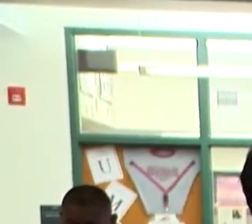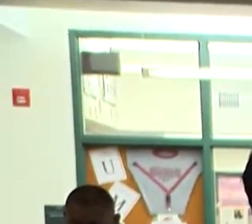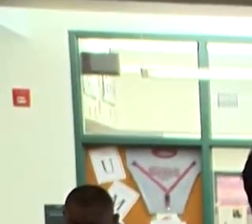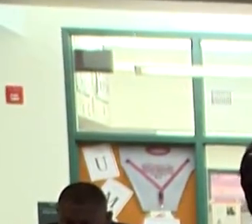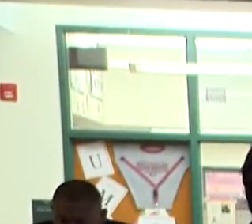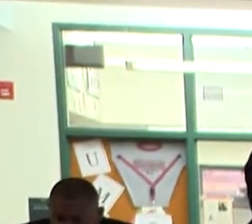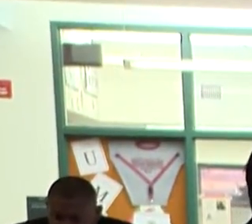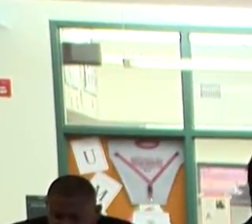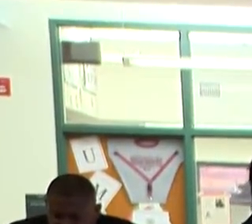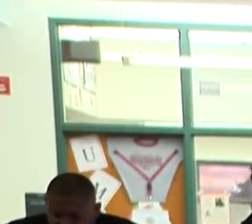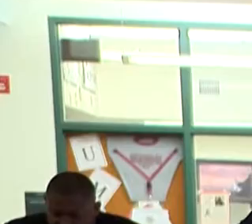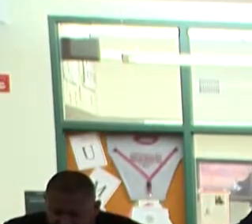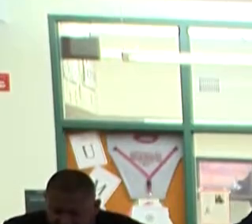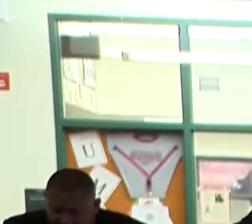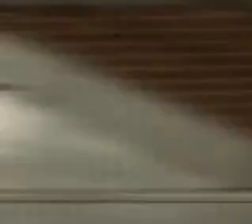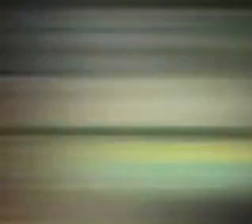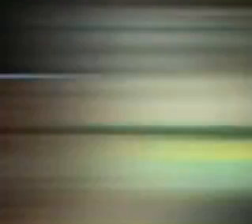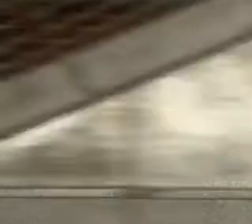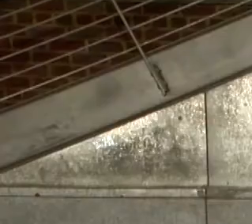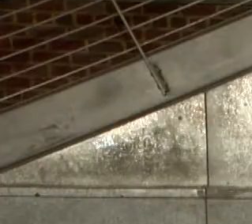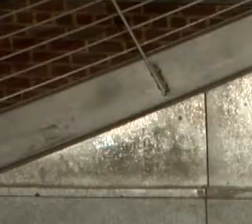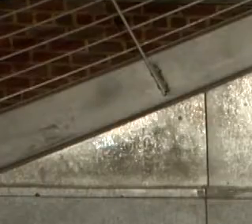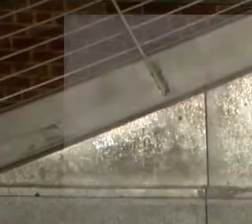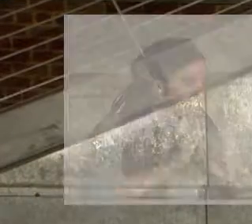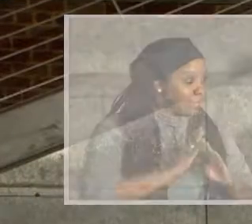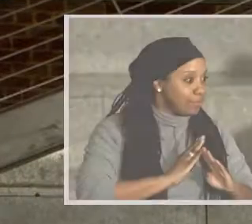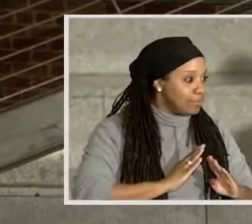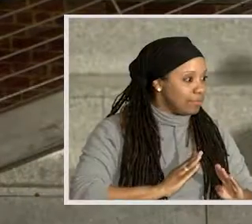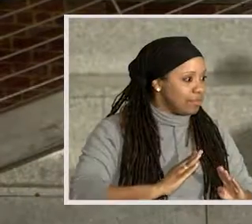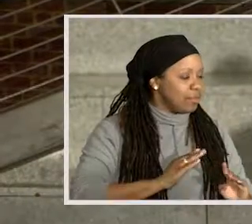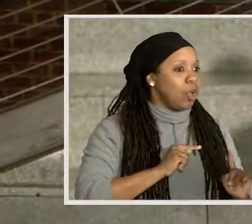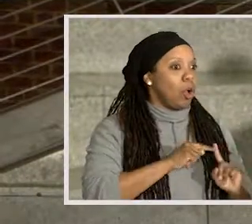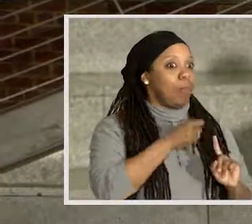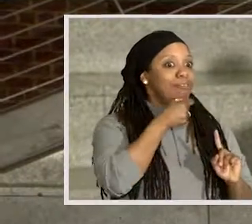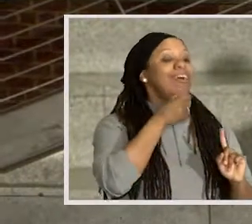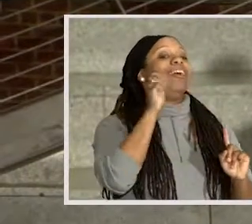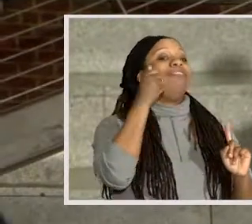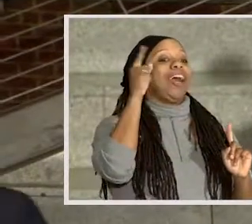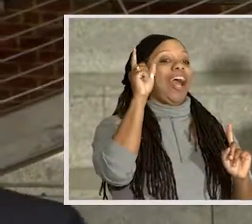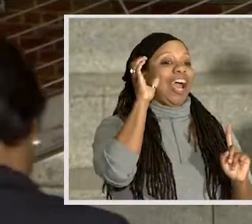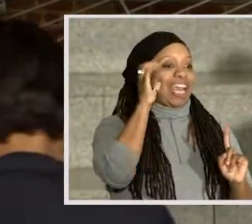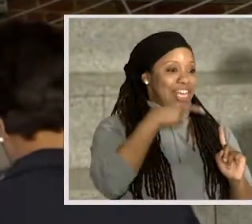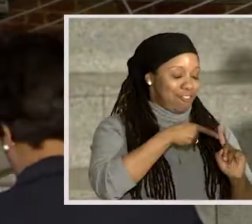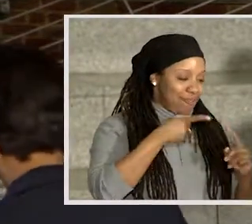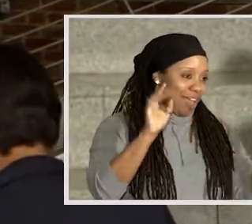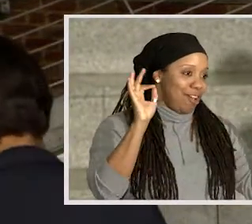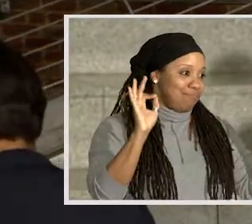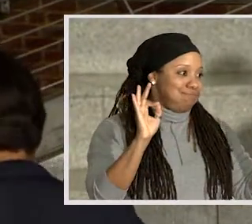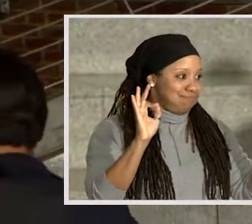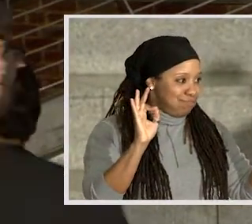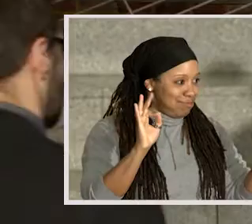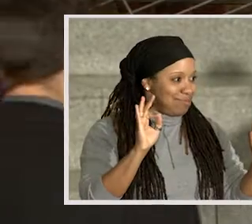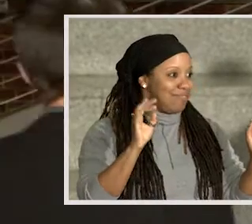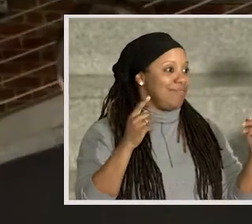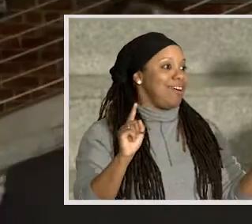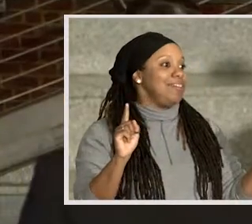GOOD EVENING, EVERYONE. MY NAME IS JOHN FALCICCHIO AND I